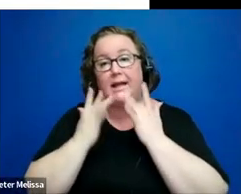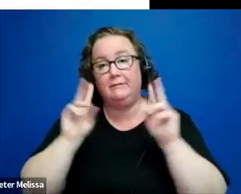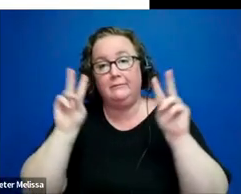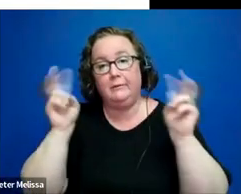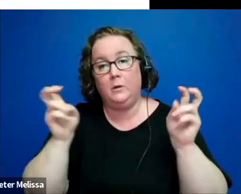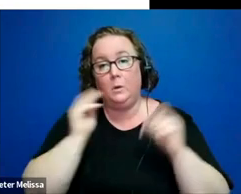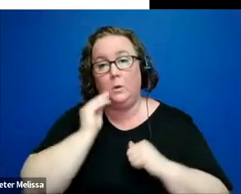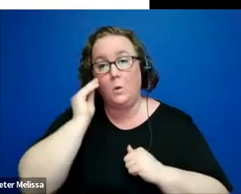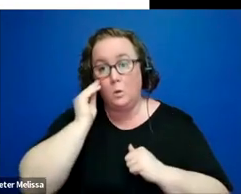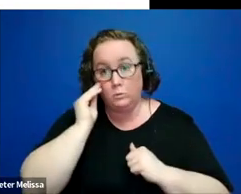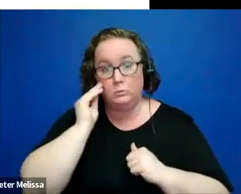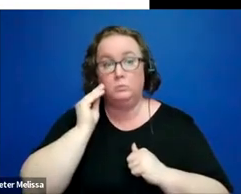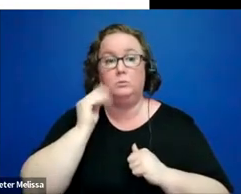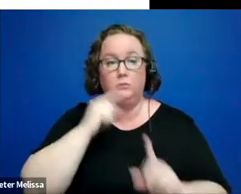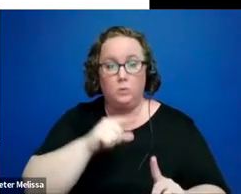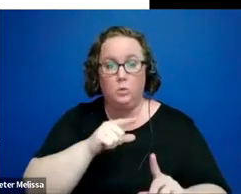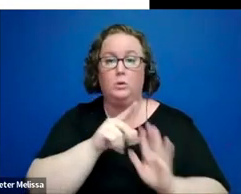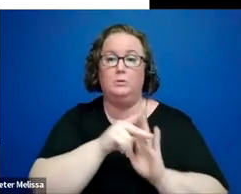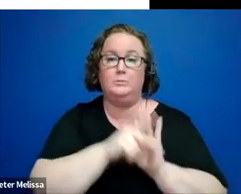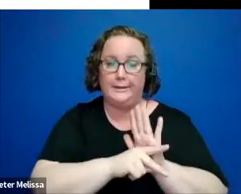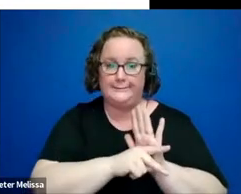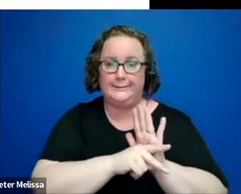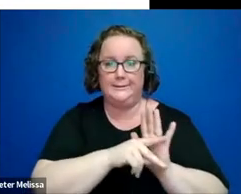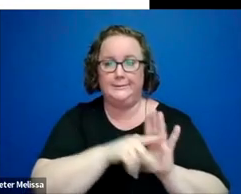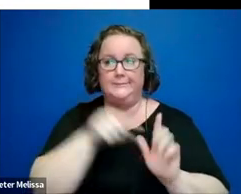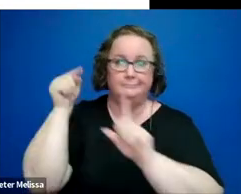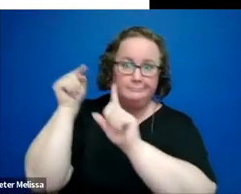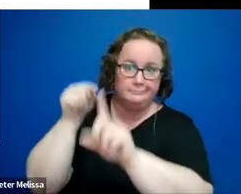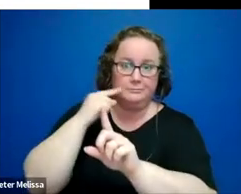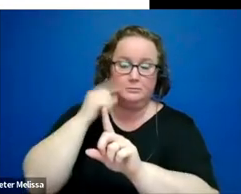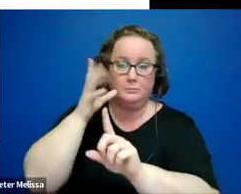policies around disabled parents so we hope that